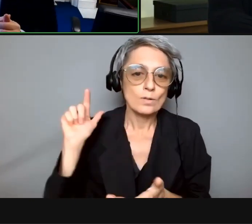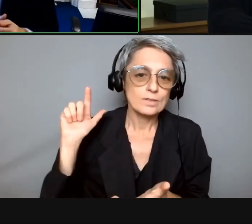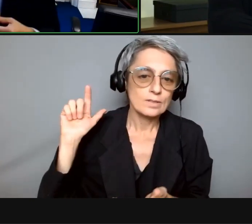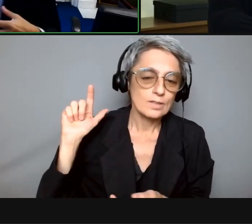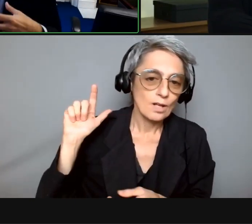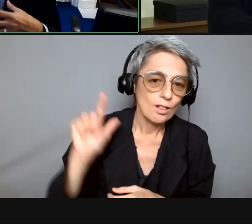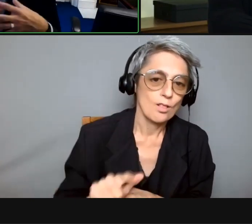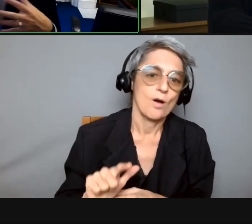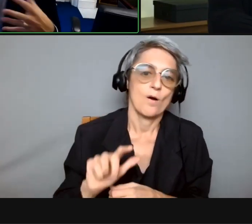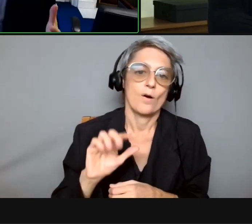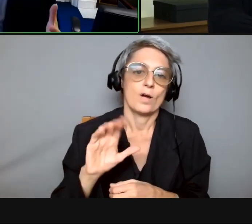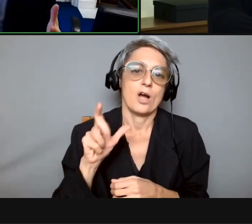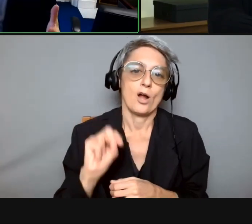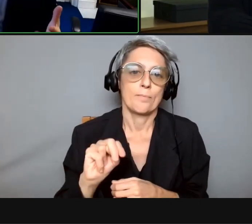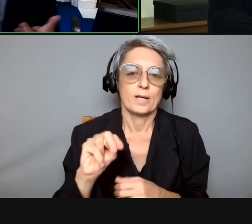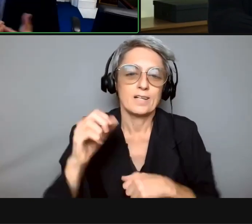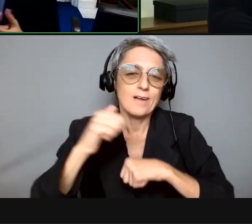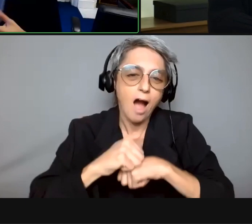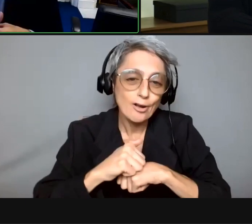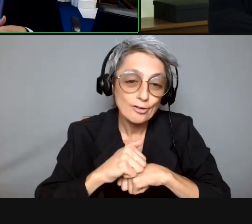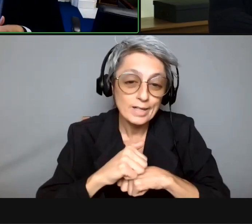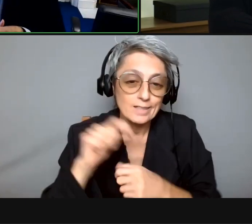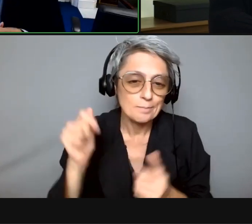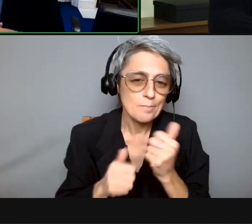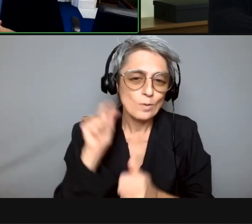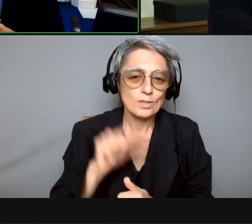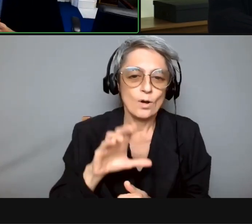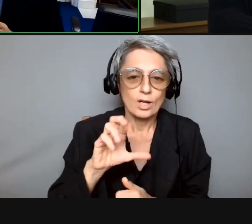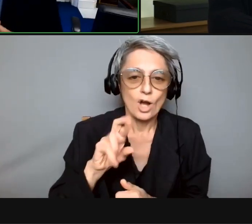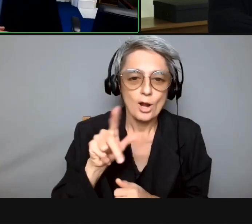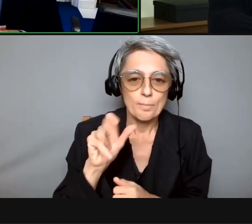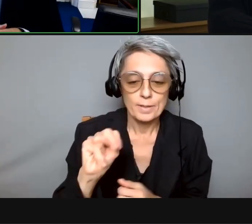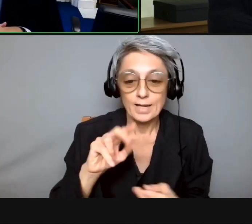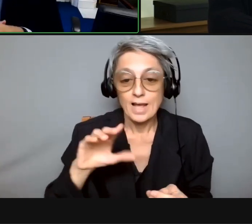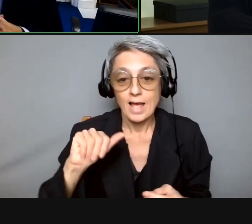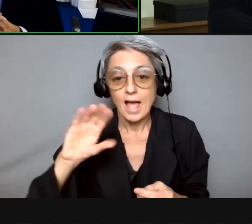we're getting the lowest carbon asphalt, flat class steel.